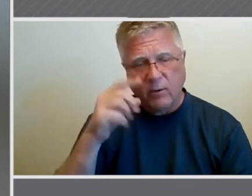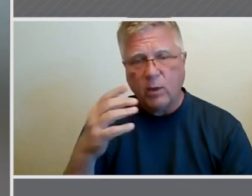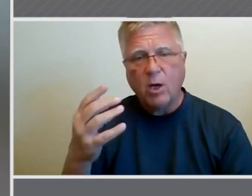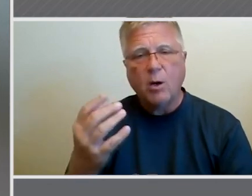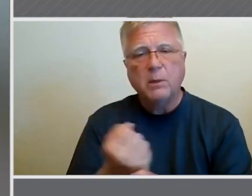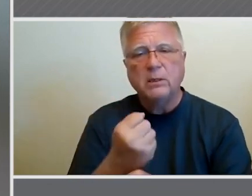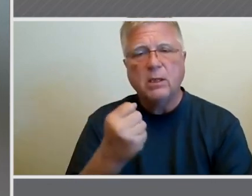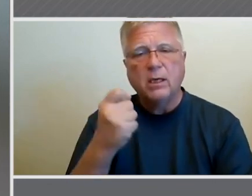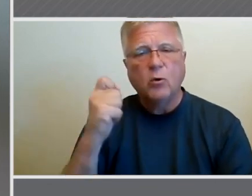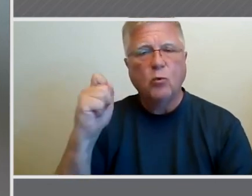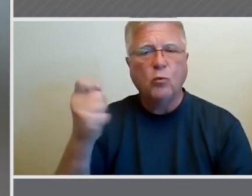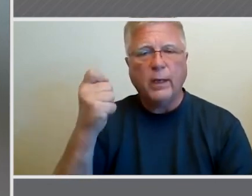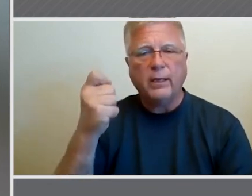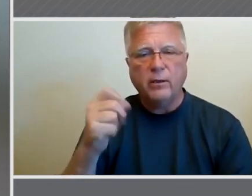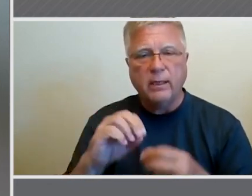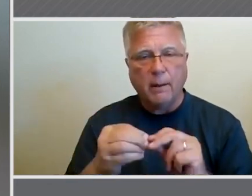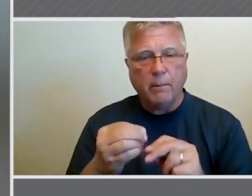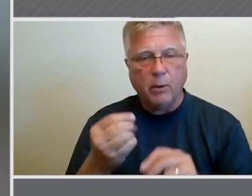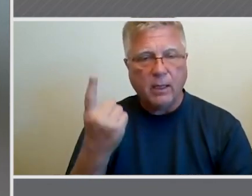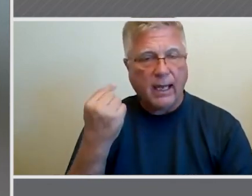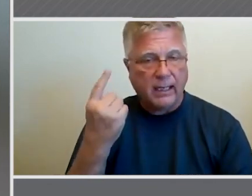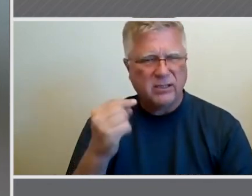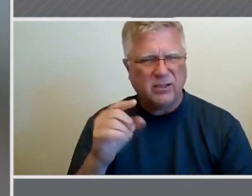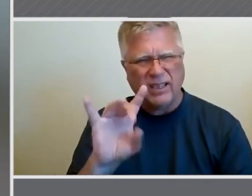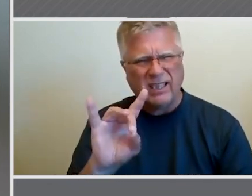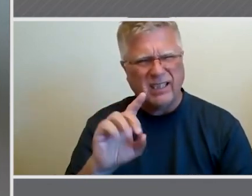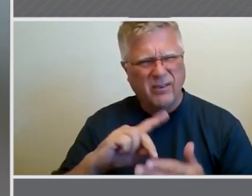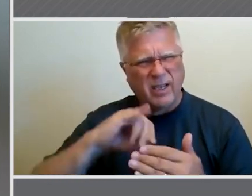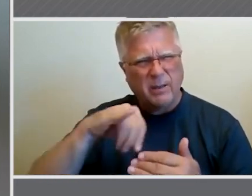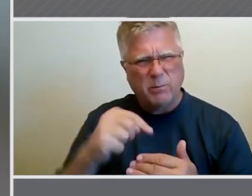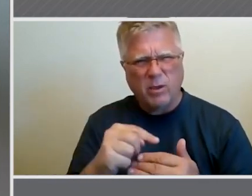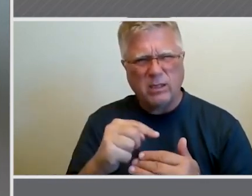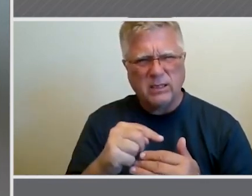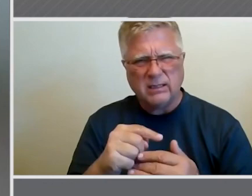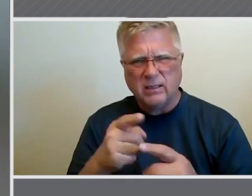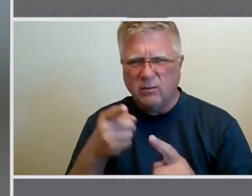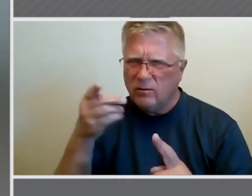have around eight projects that were at least earmarked one awards.